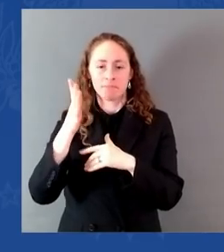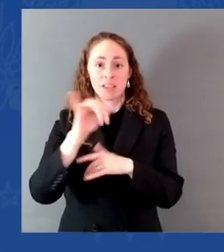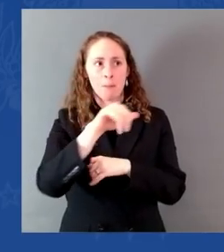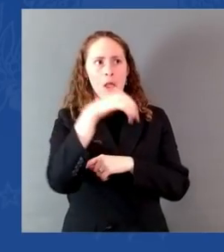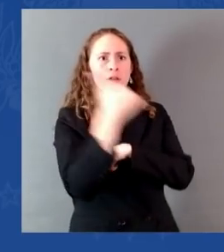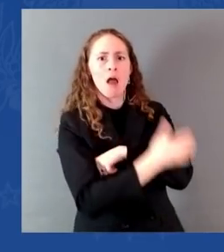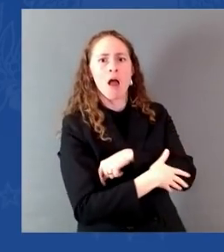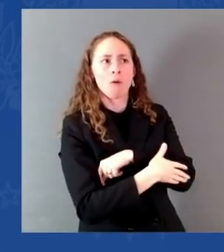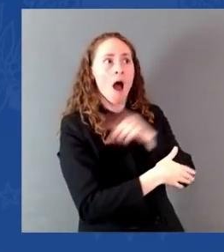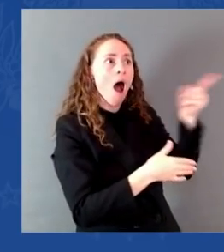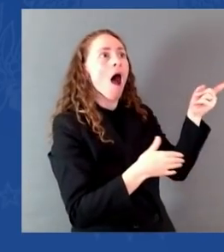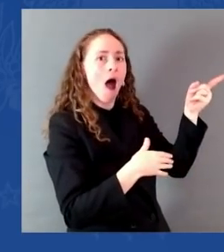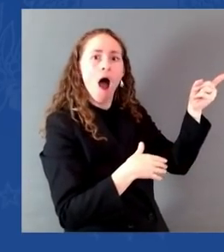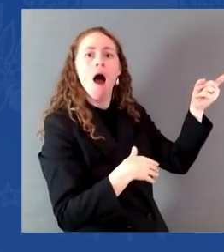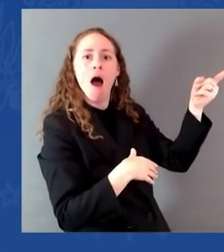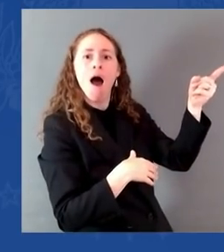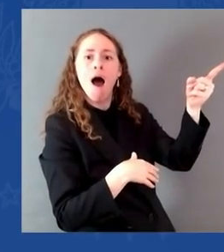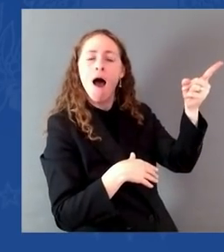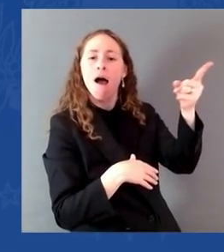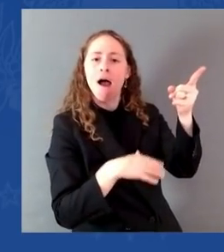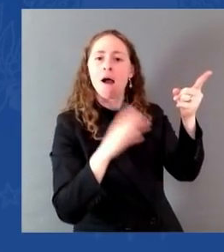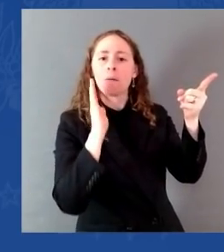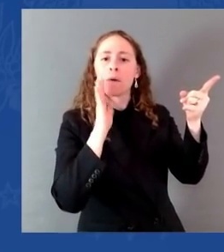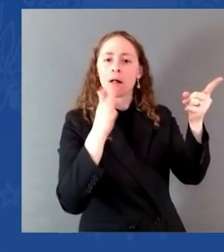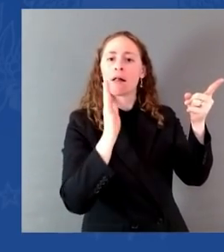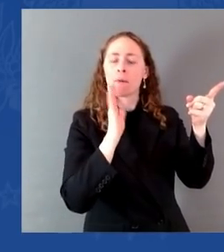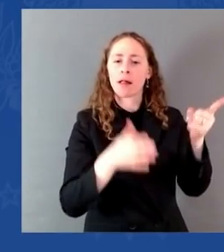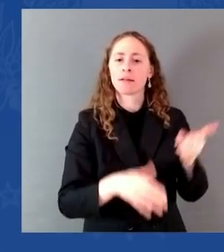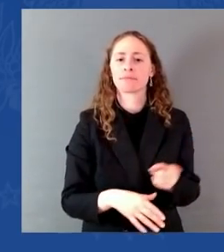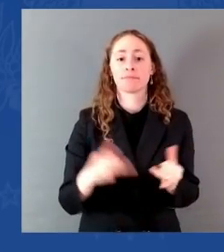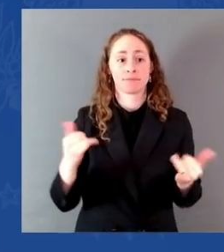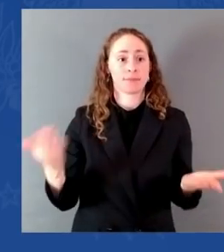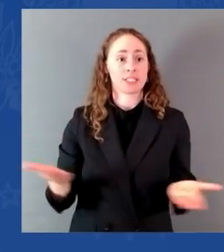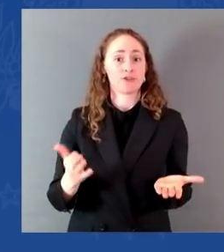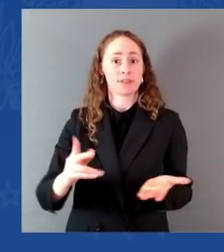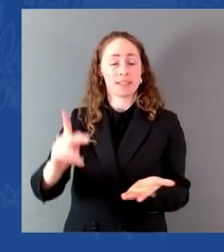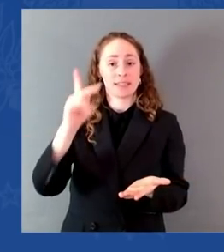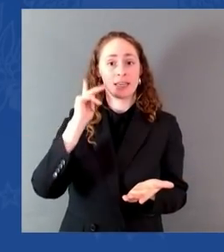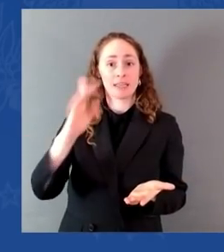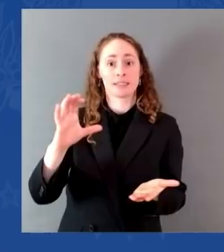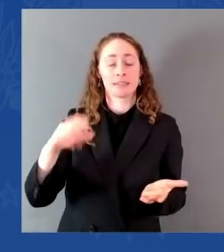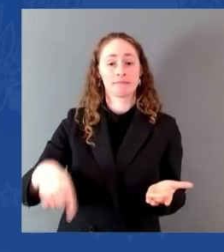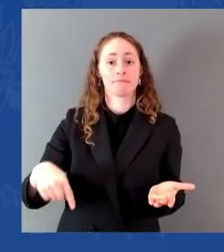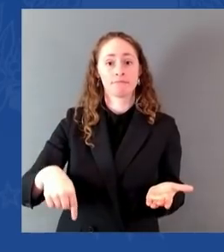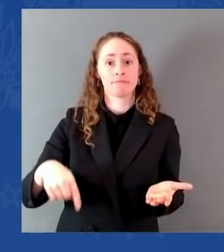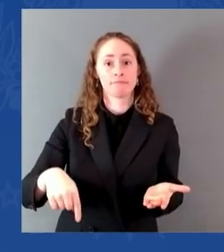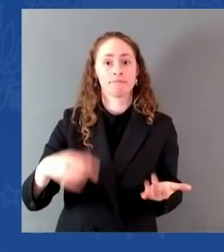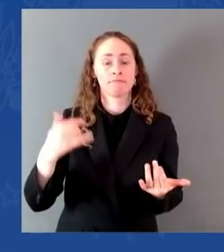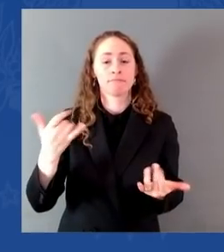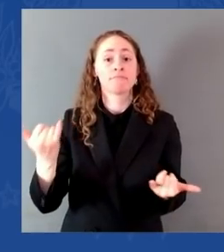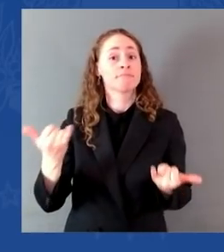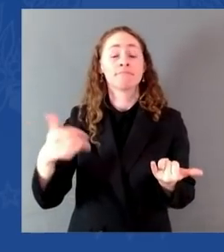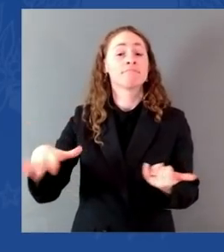in Kansas City is below two [sic] dollars a gallon -- three dollars a gallon. It's down to $2.90 a gallon. Twenty percent